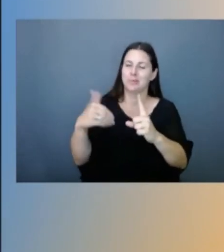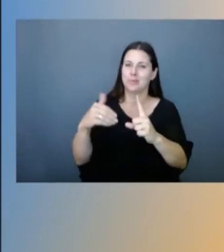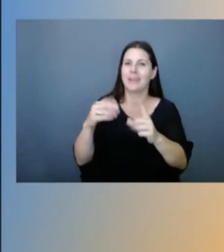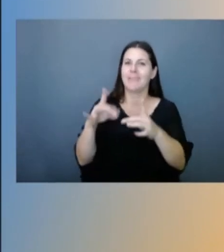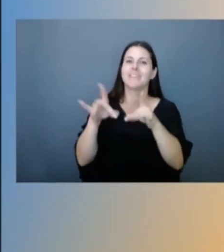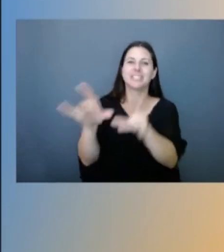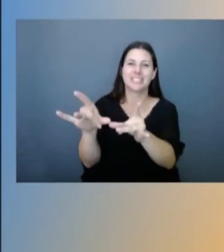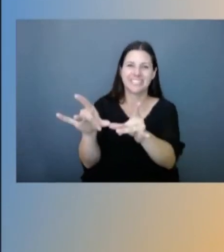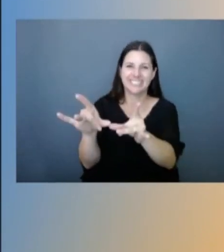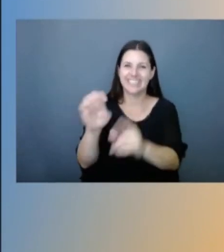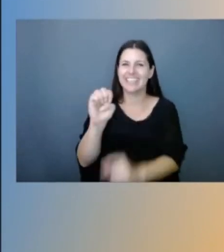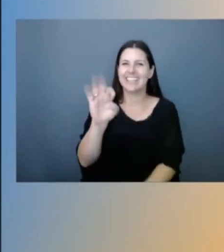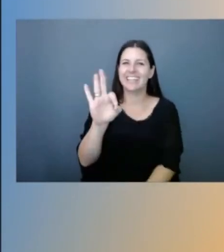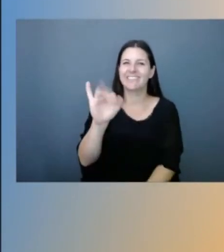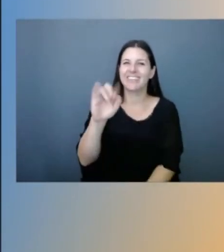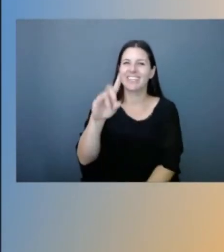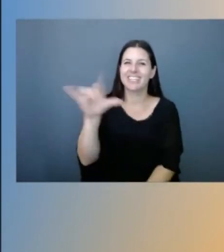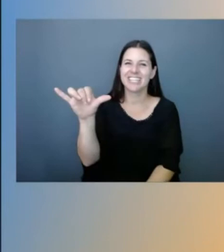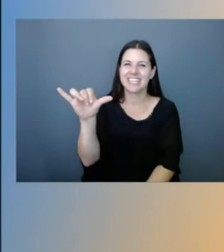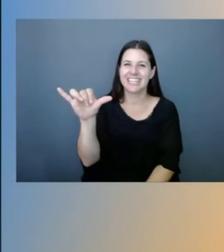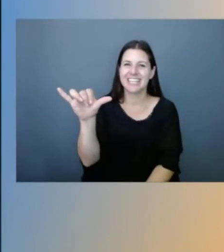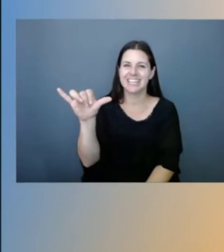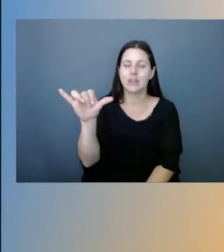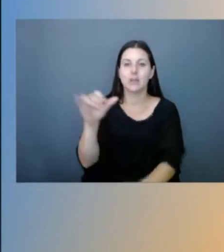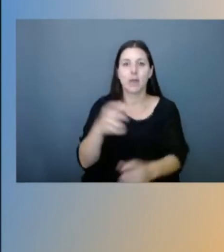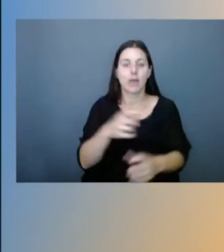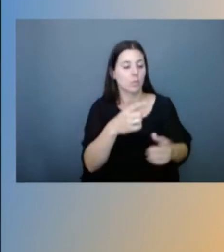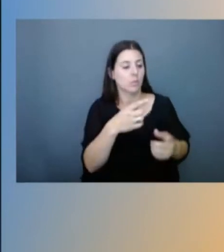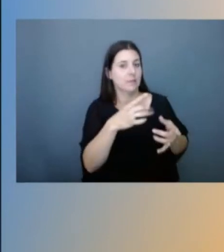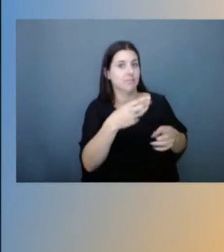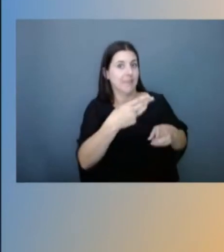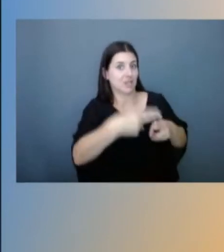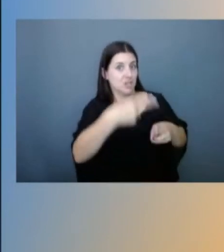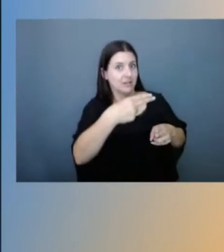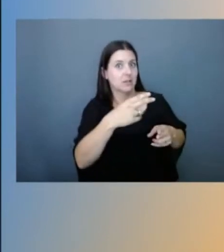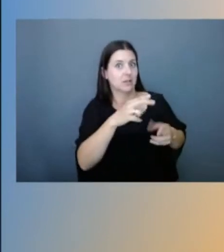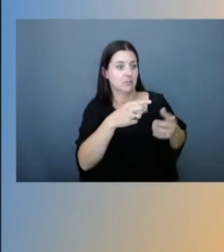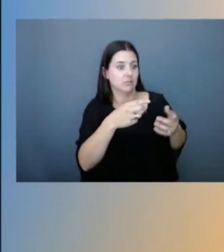We talk about efficiency in the chips and we're talking about taking that same level of efficiency